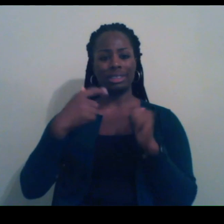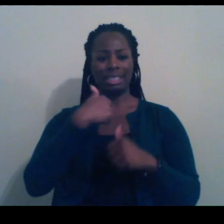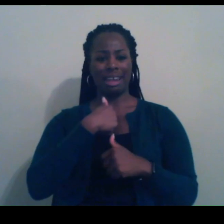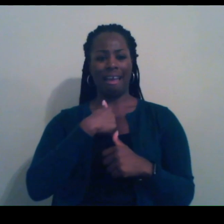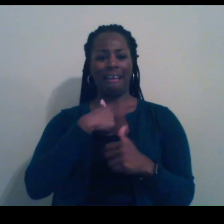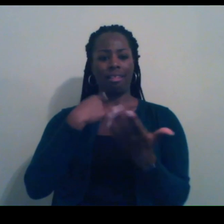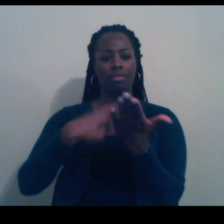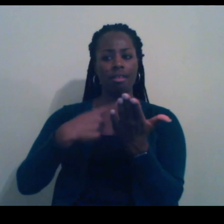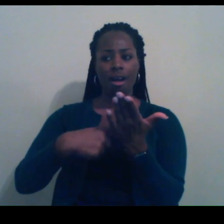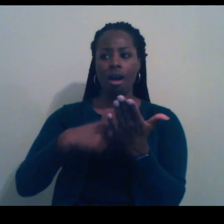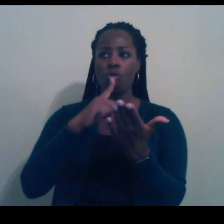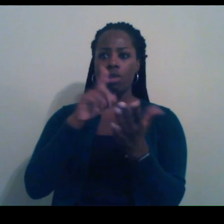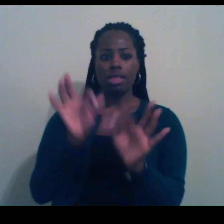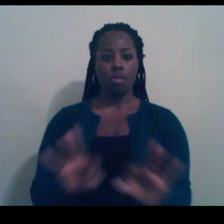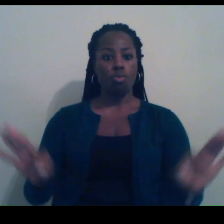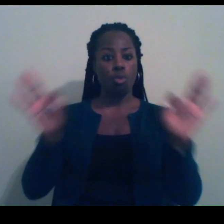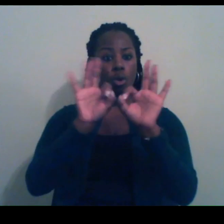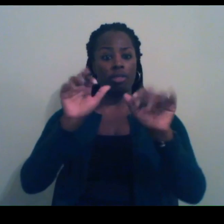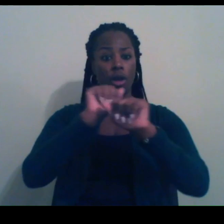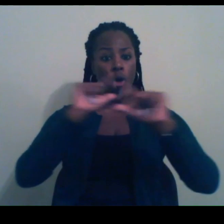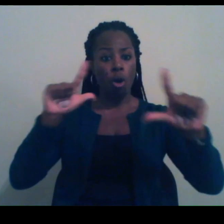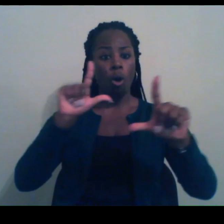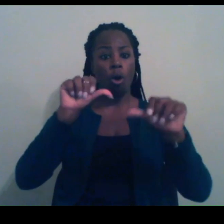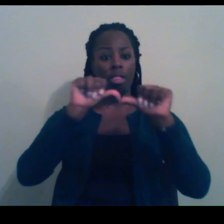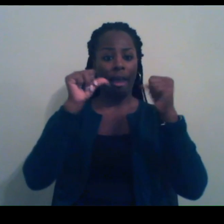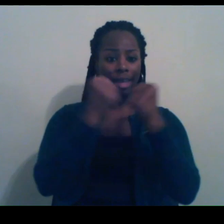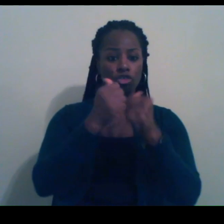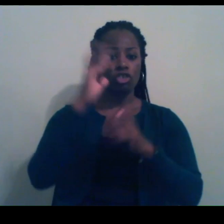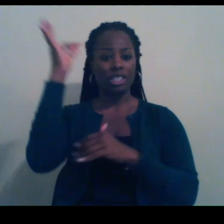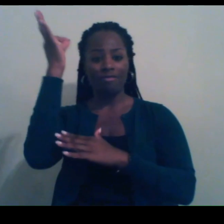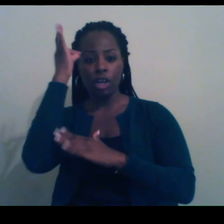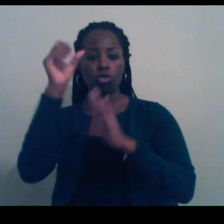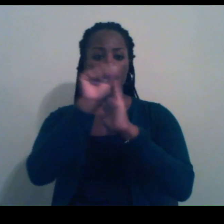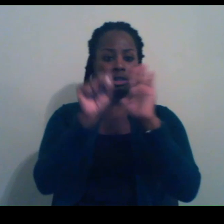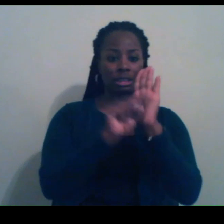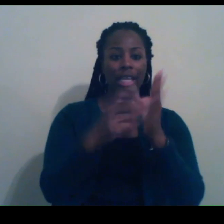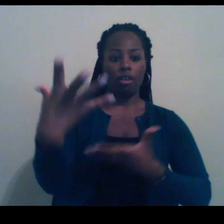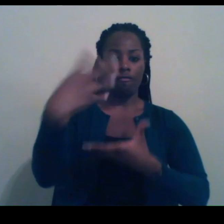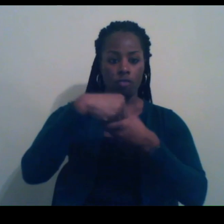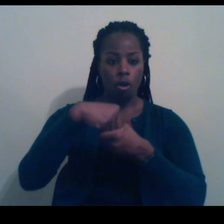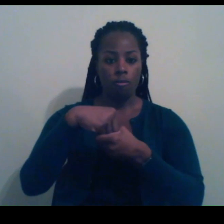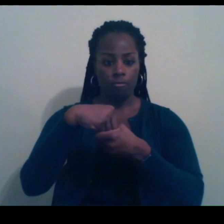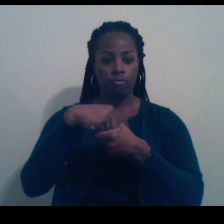to bring about president Trump's vision for a whole-of-government response to